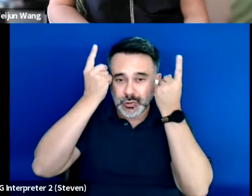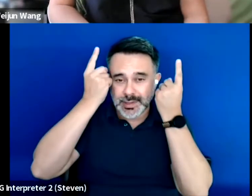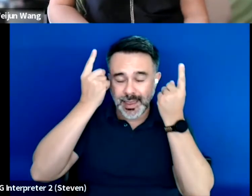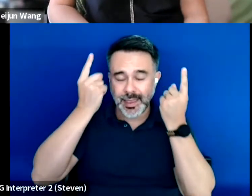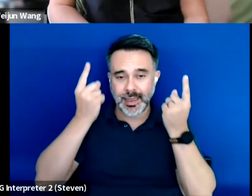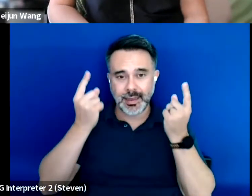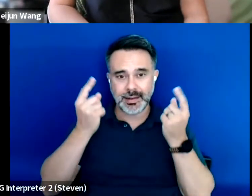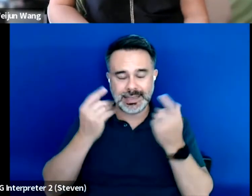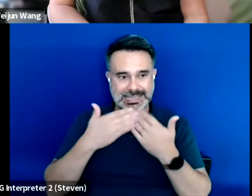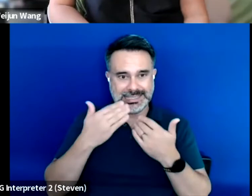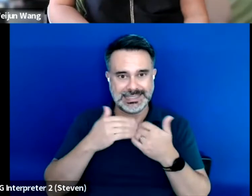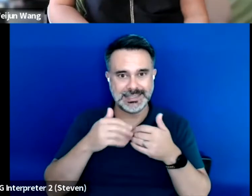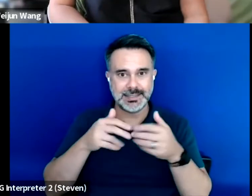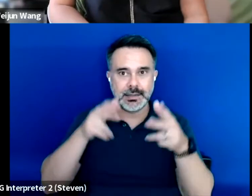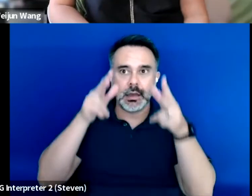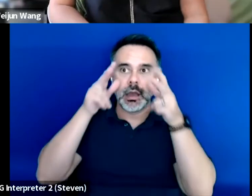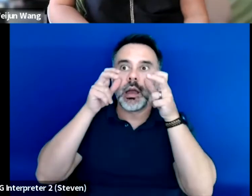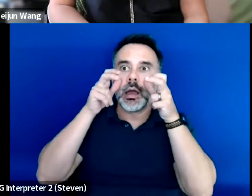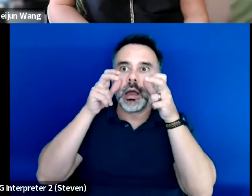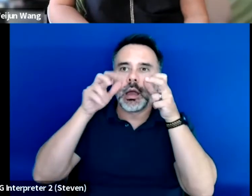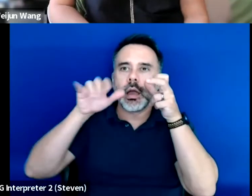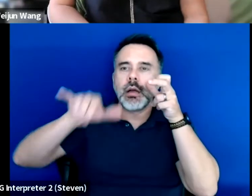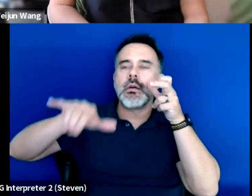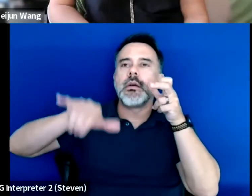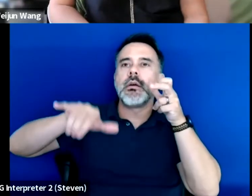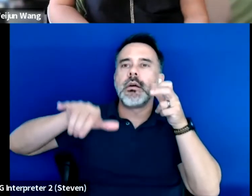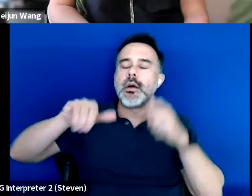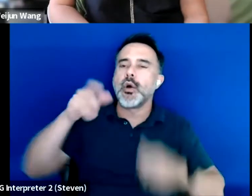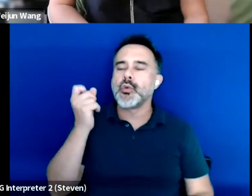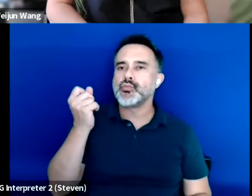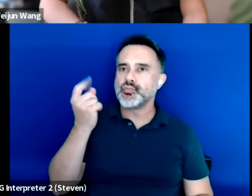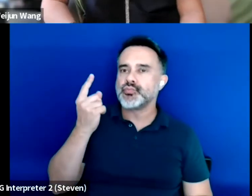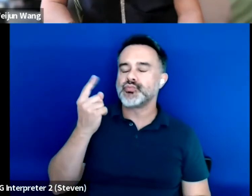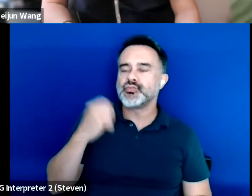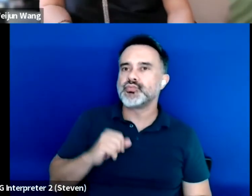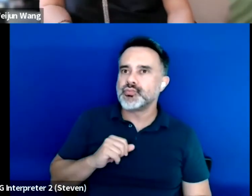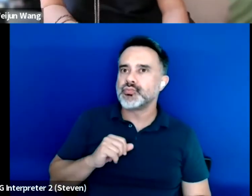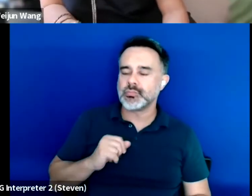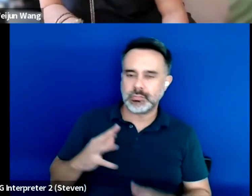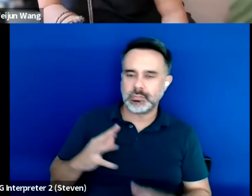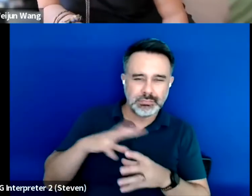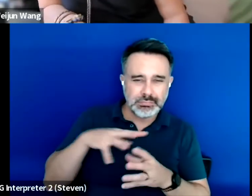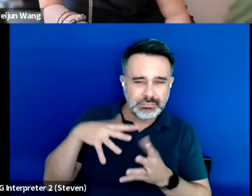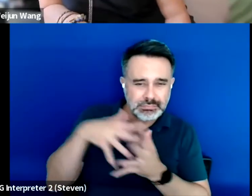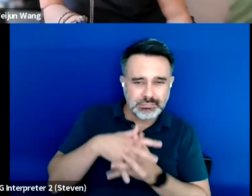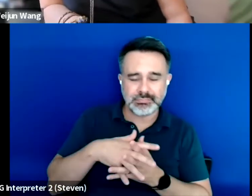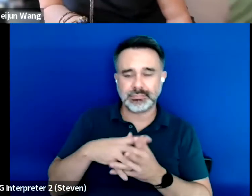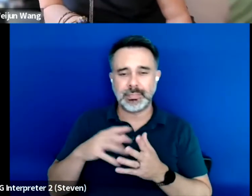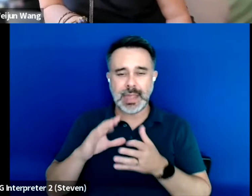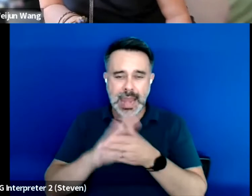Do you want to go first, Stephanie? Um -- well, in terms of the academic-y spaces -- yeah.